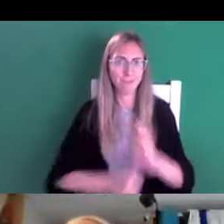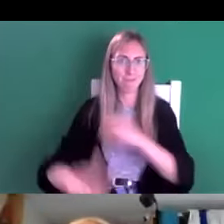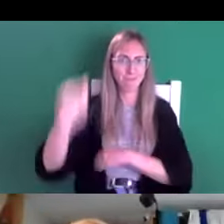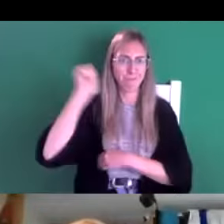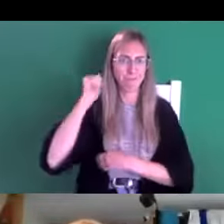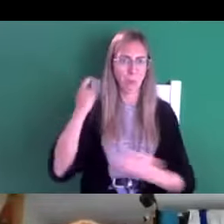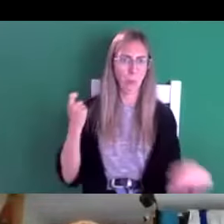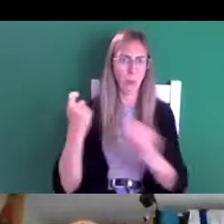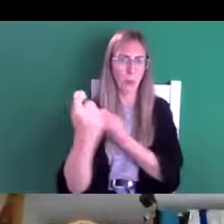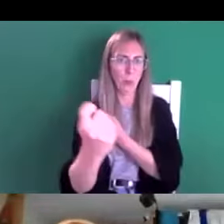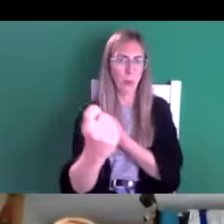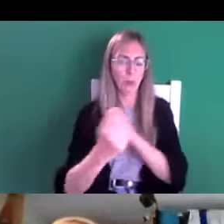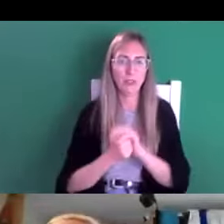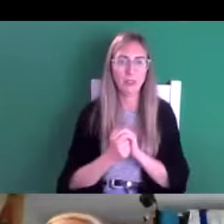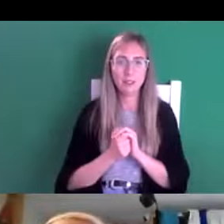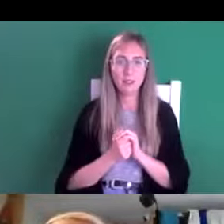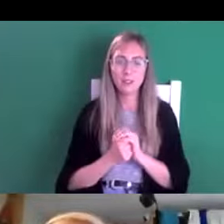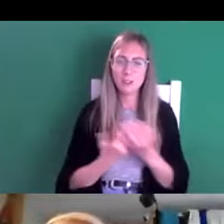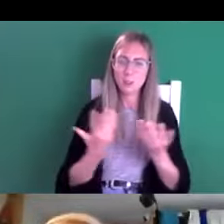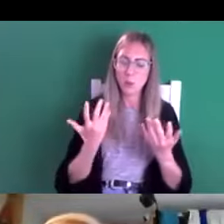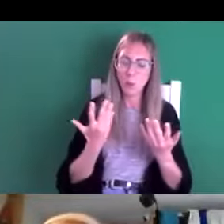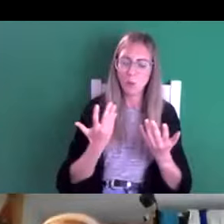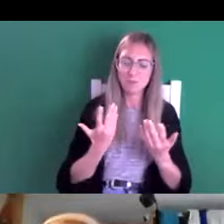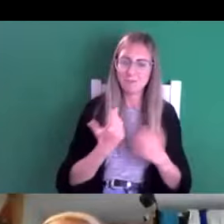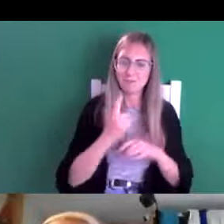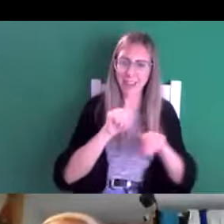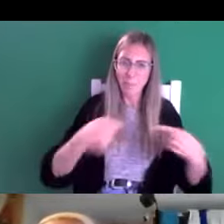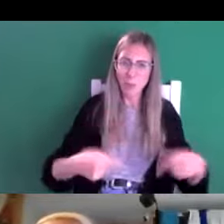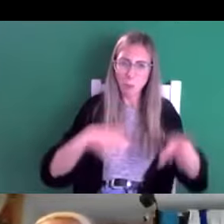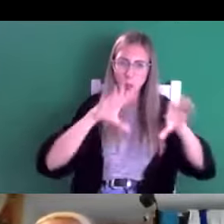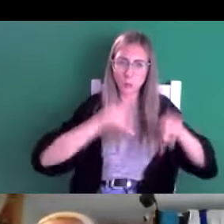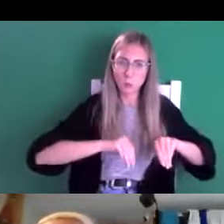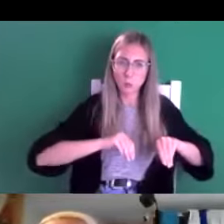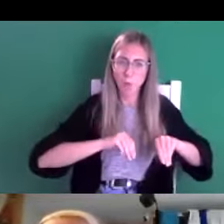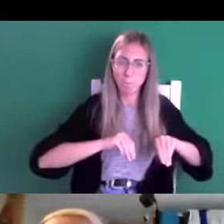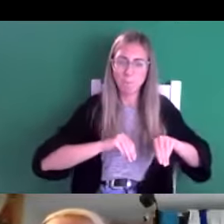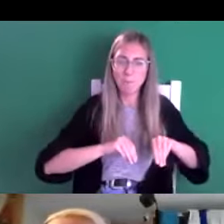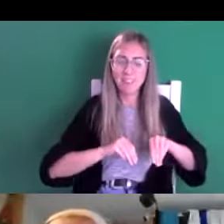how can we stop you telling people it might be different if you went on local radio